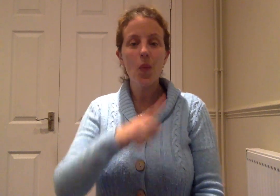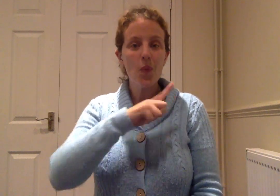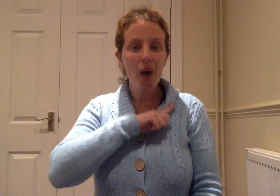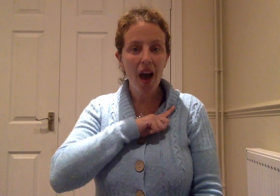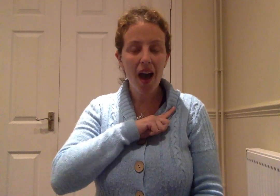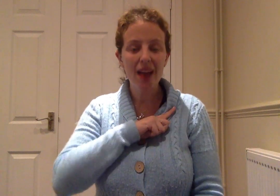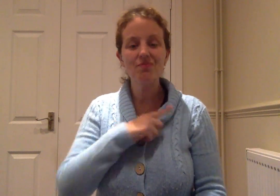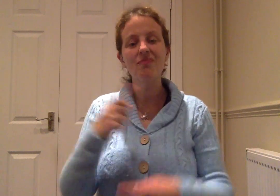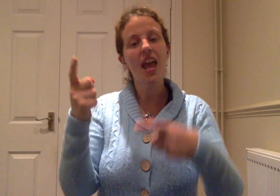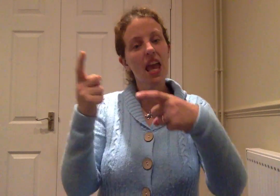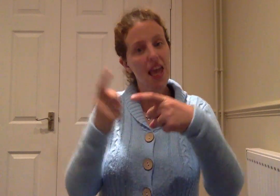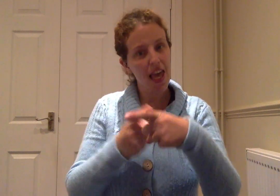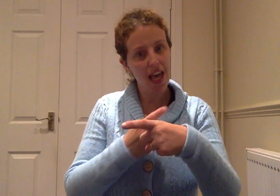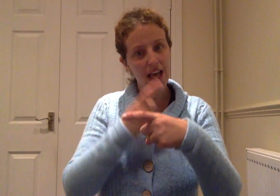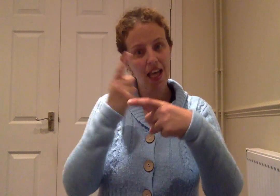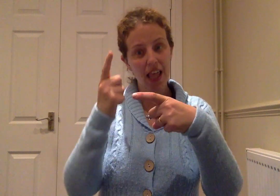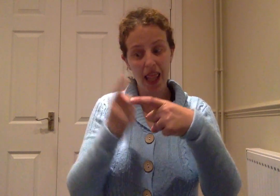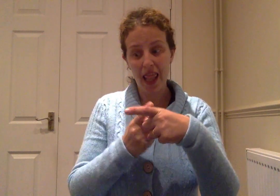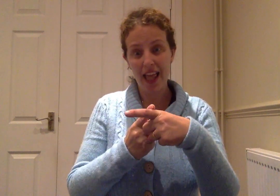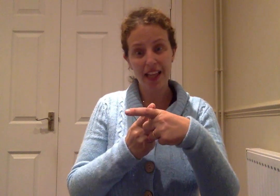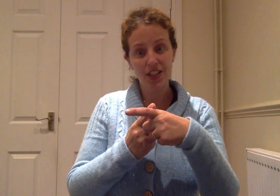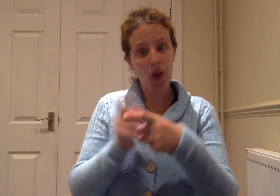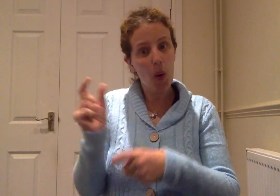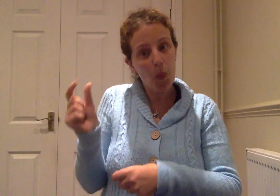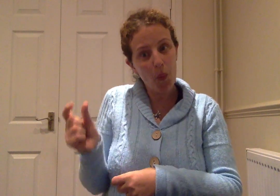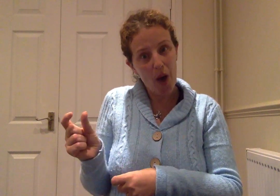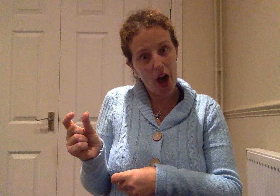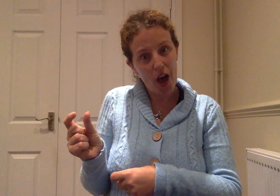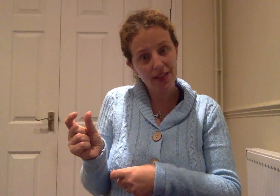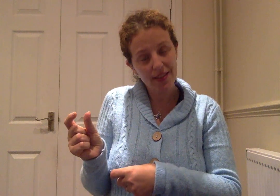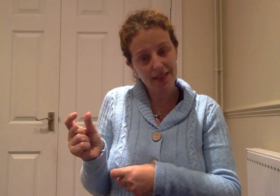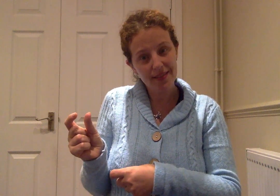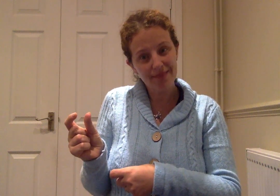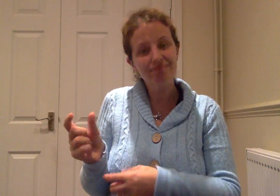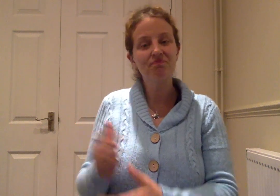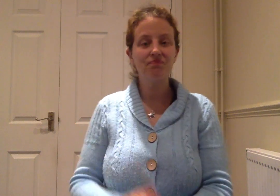Why, English words.